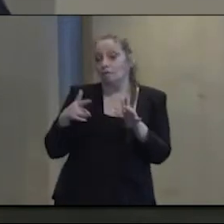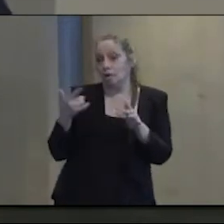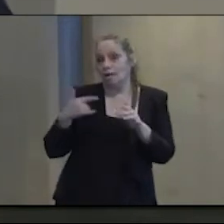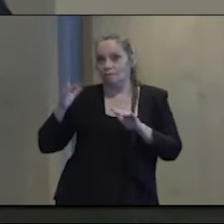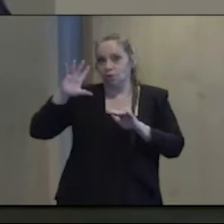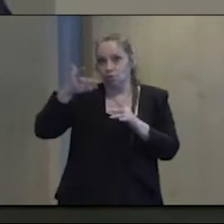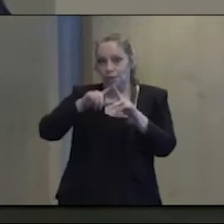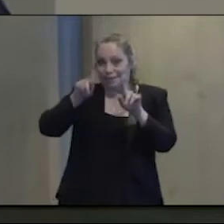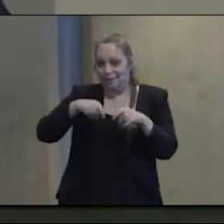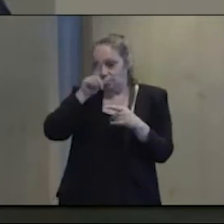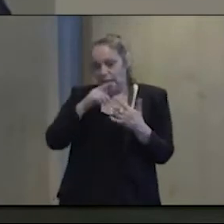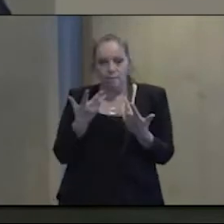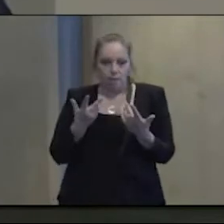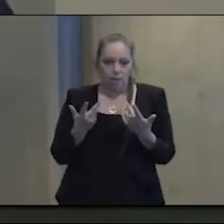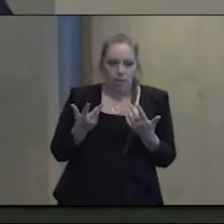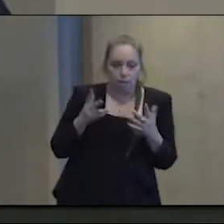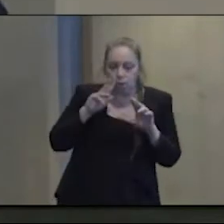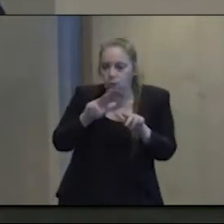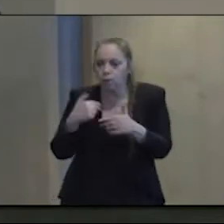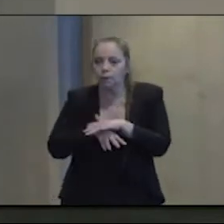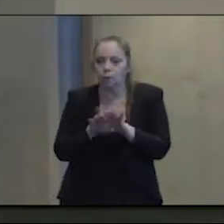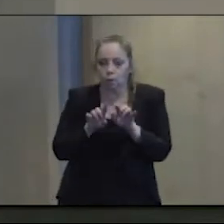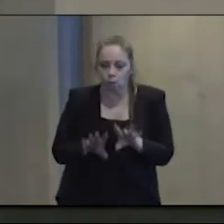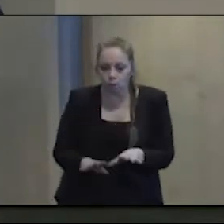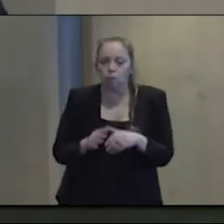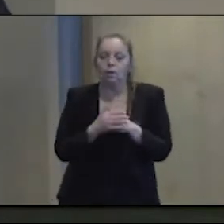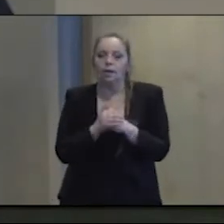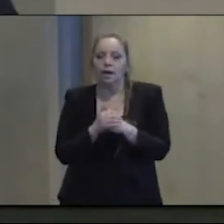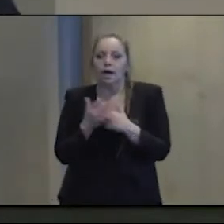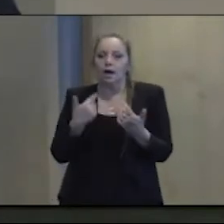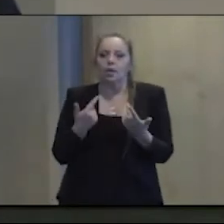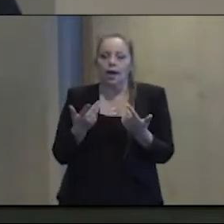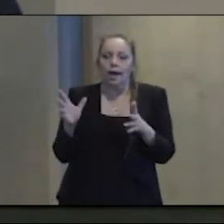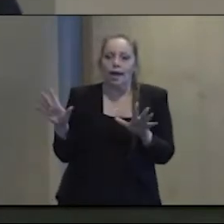through product stewardship and where producers, retailers and consumers have responsibilities for